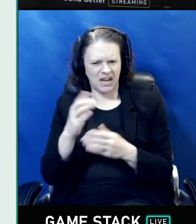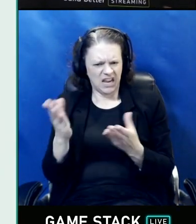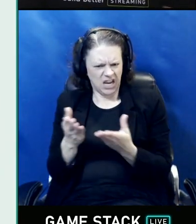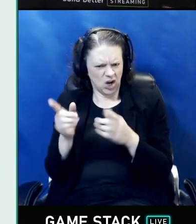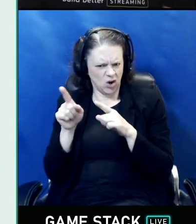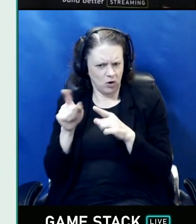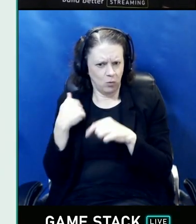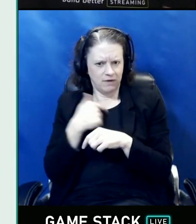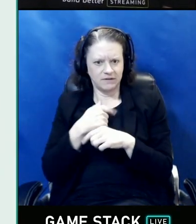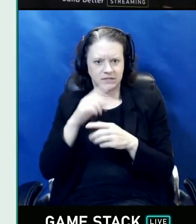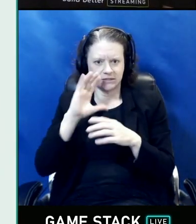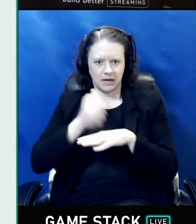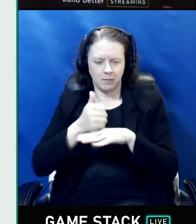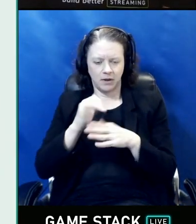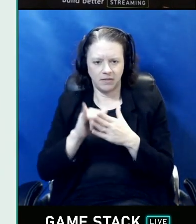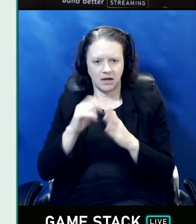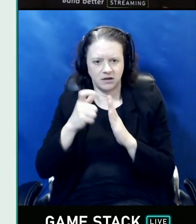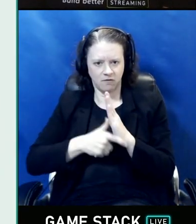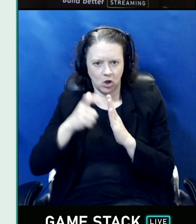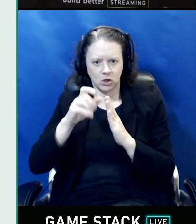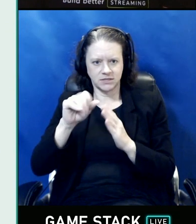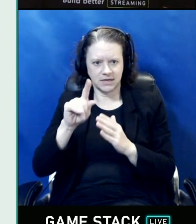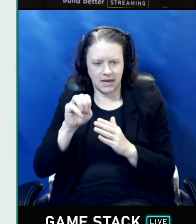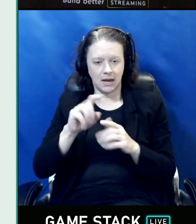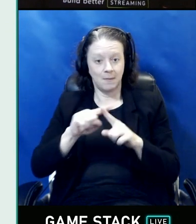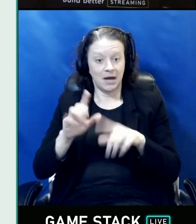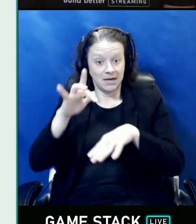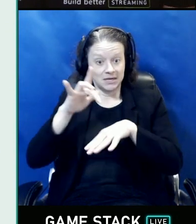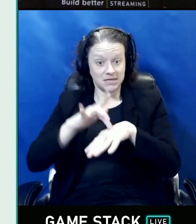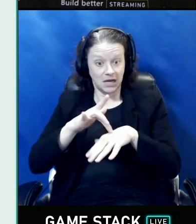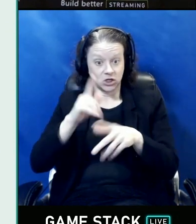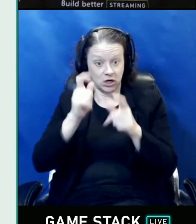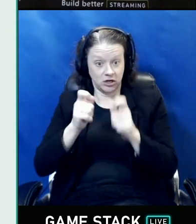However, the Touch Adaptation Kit supports some more advanced scenarios,